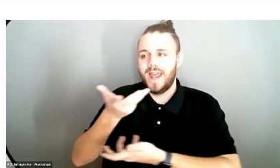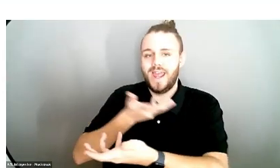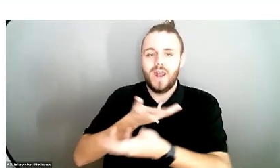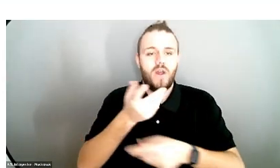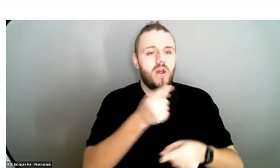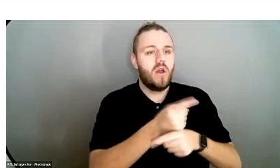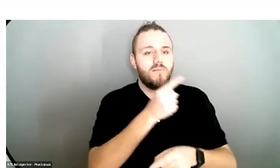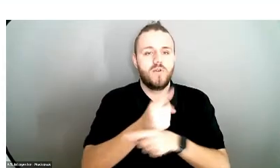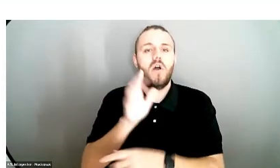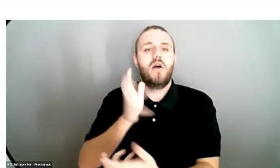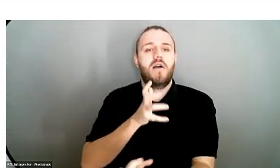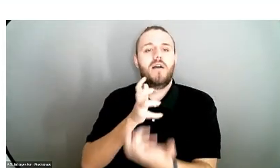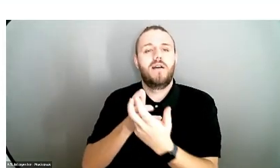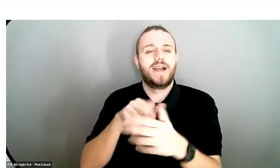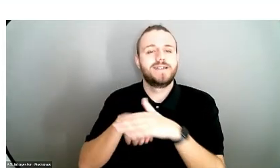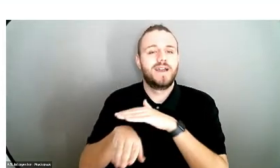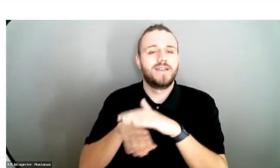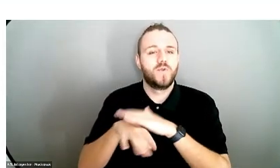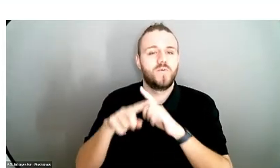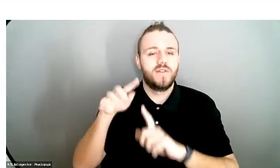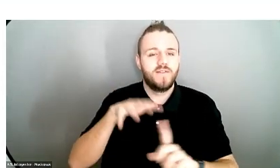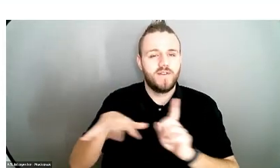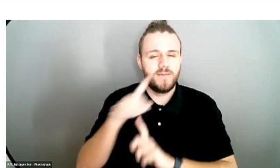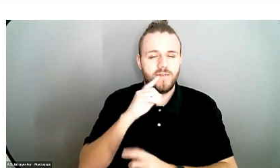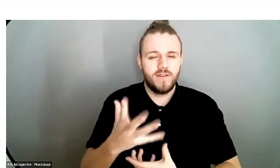with their environments and being included in